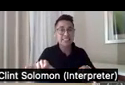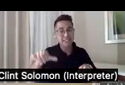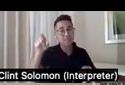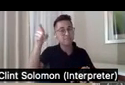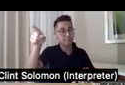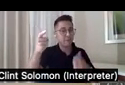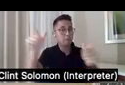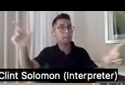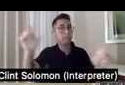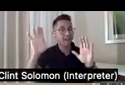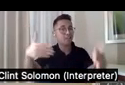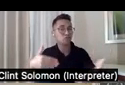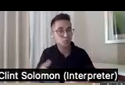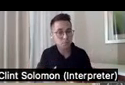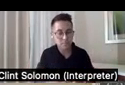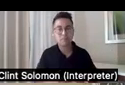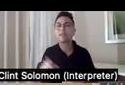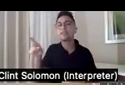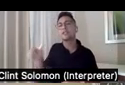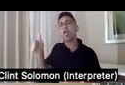and then here you see another view and in the foreground